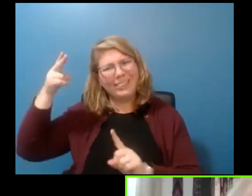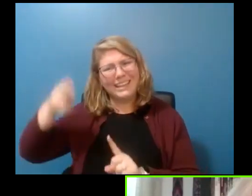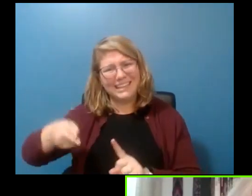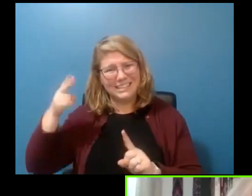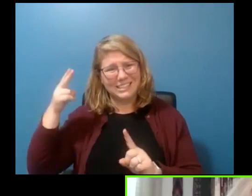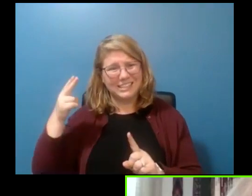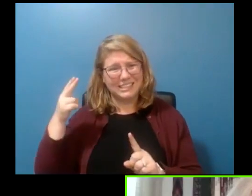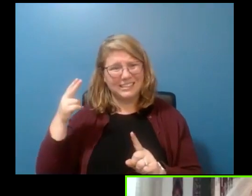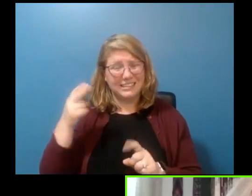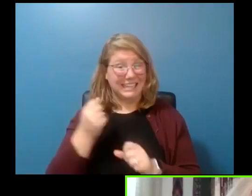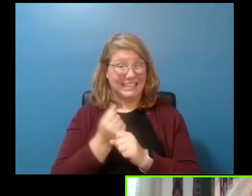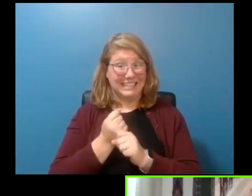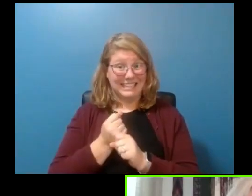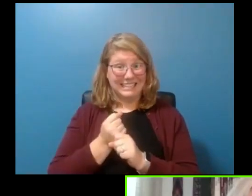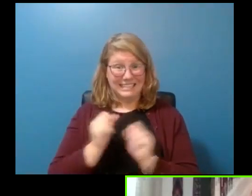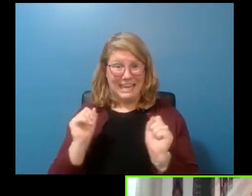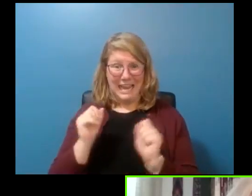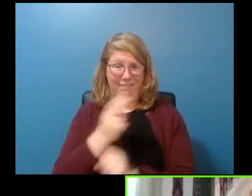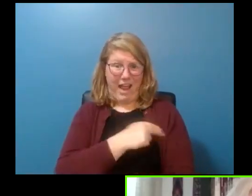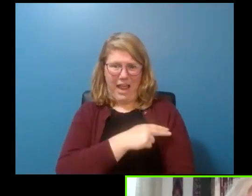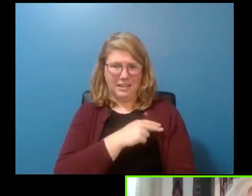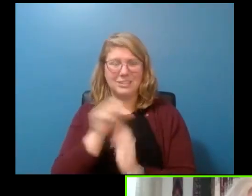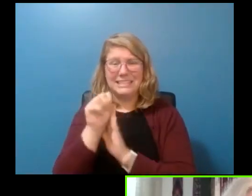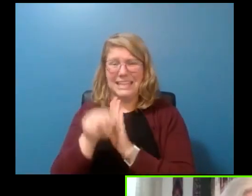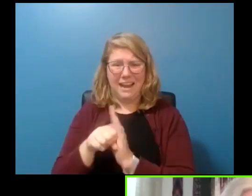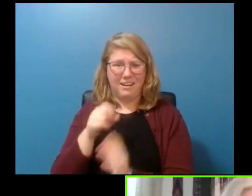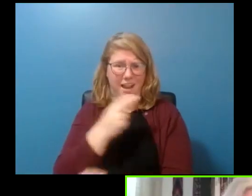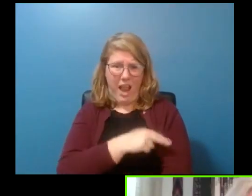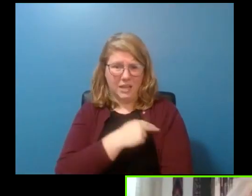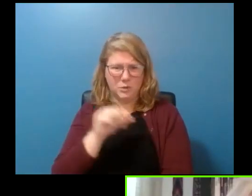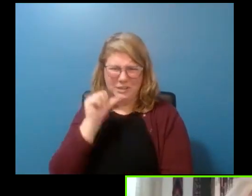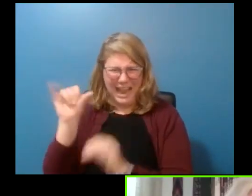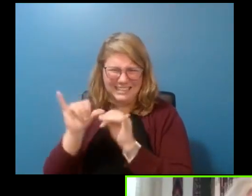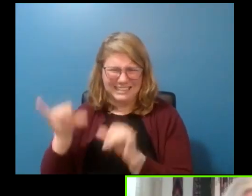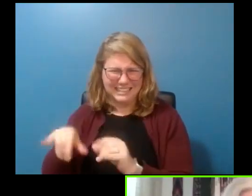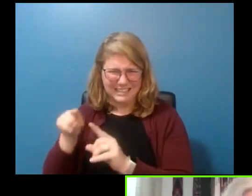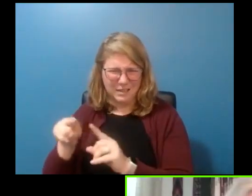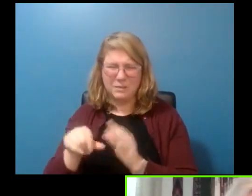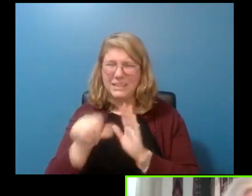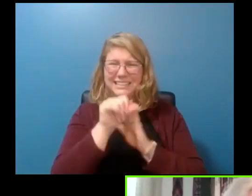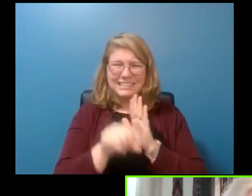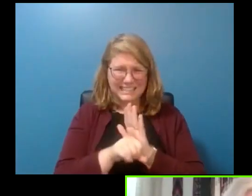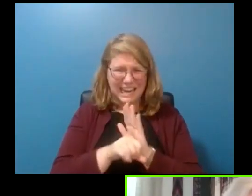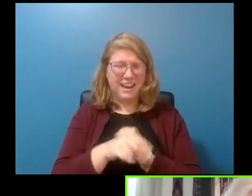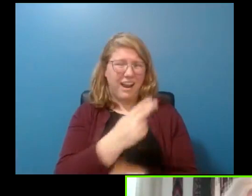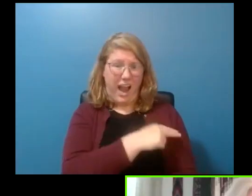we still need people for. And then I would say our legislative work. We really do